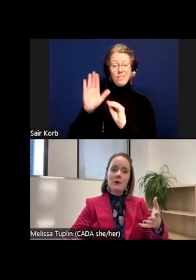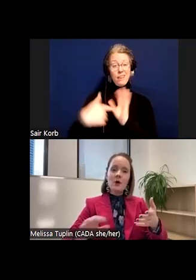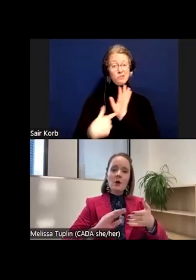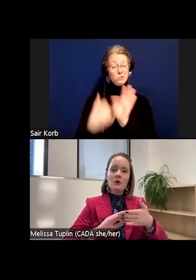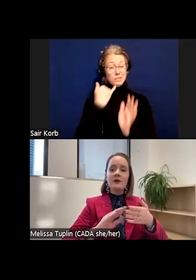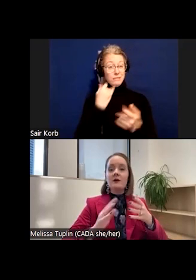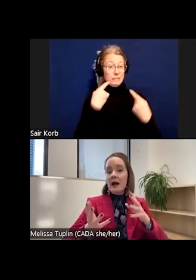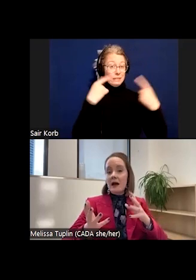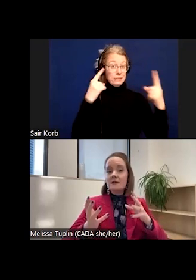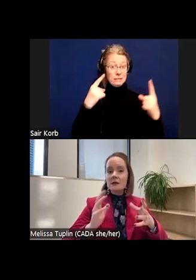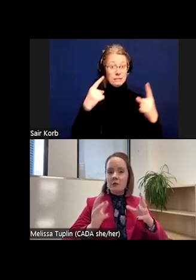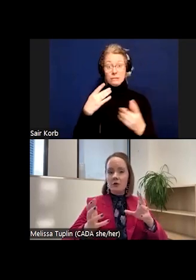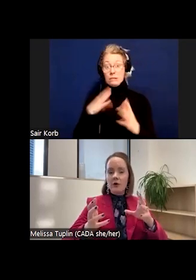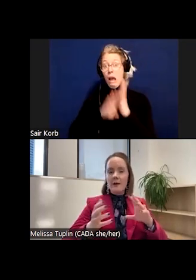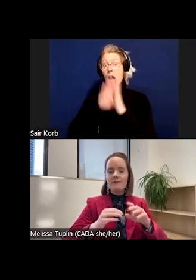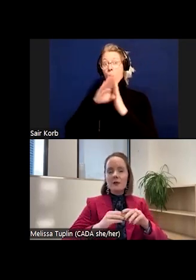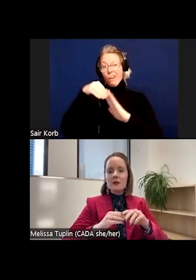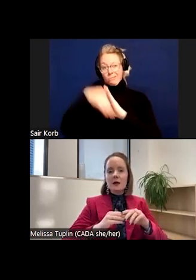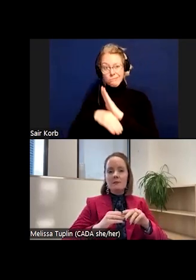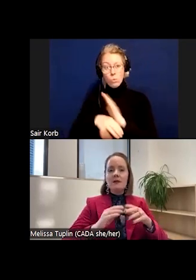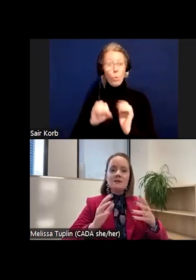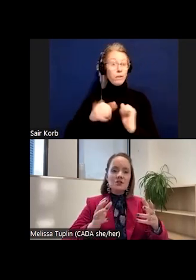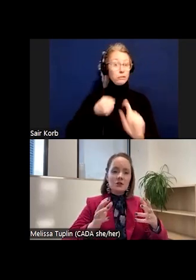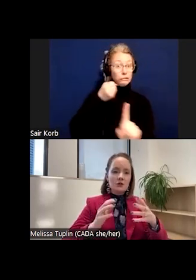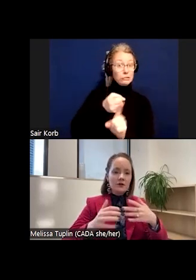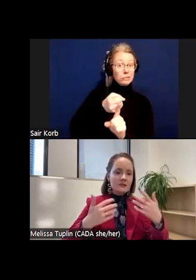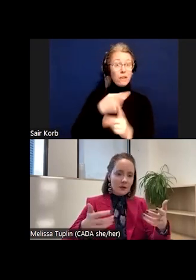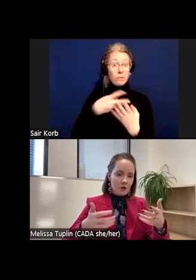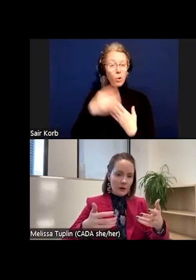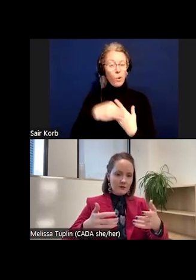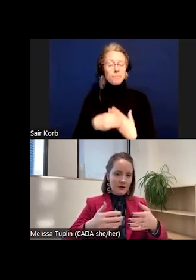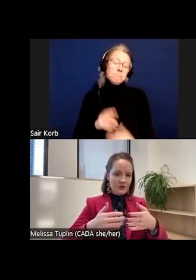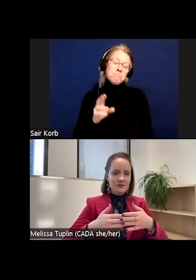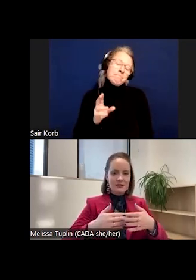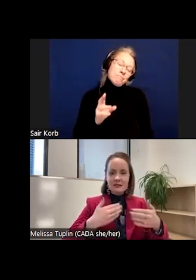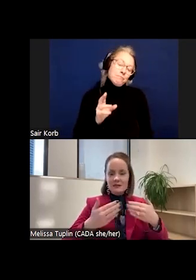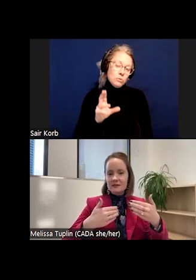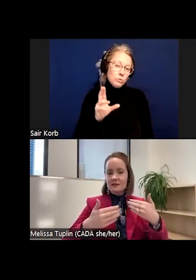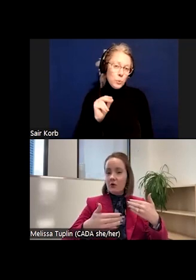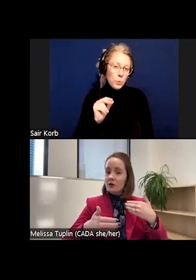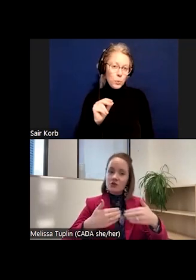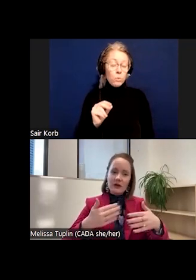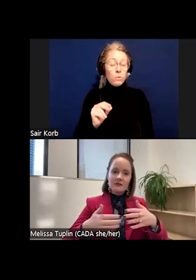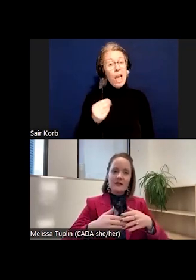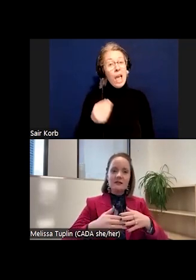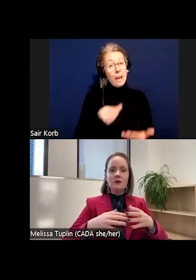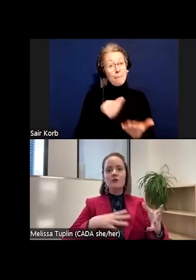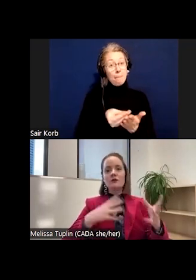or the impact of a program. In addition, increasing a program's budget doesn't necessarily translate to increased